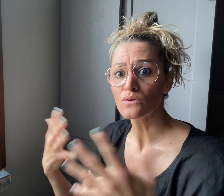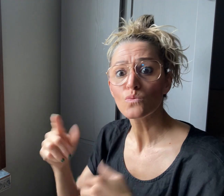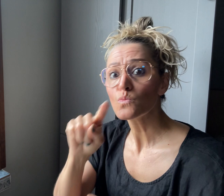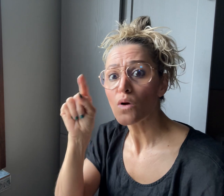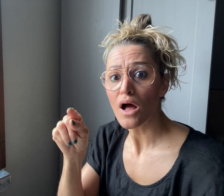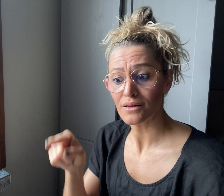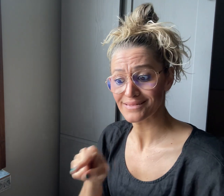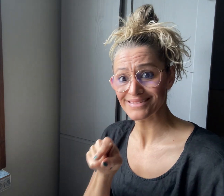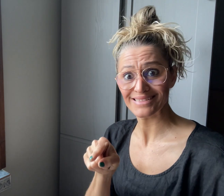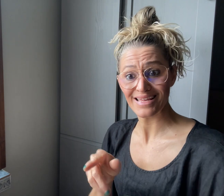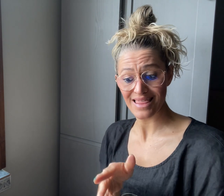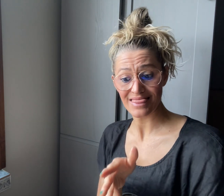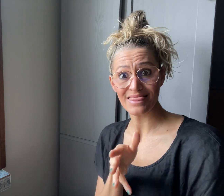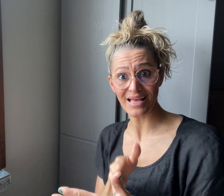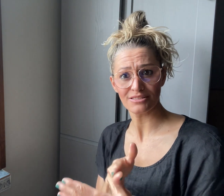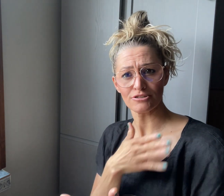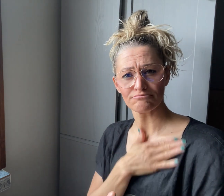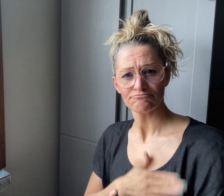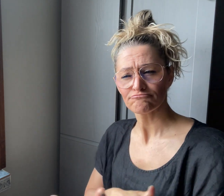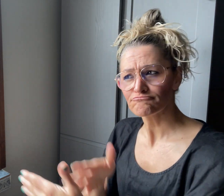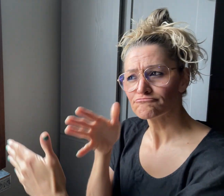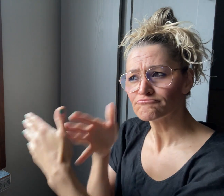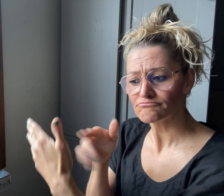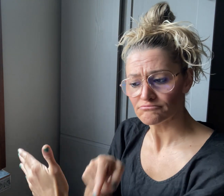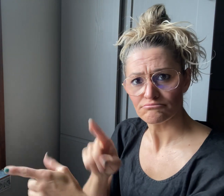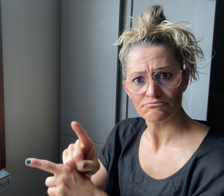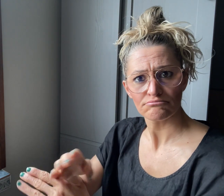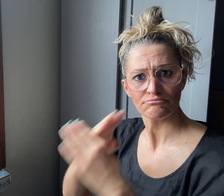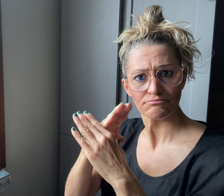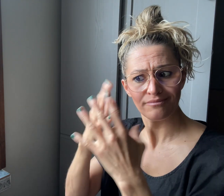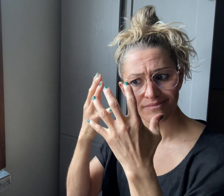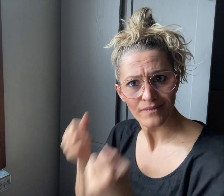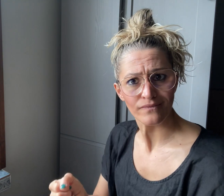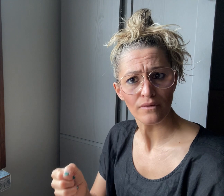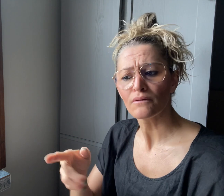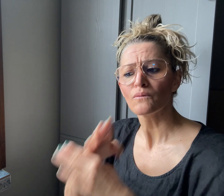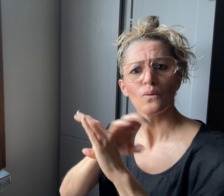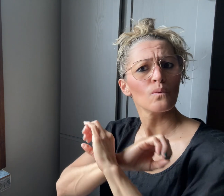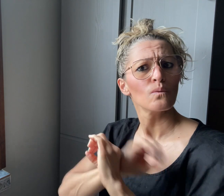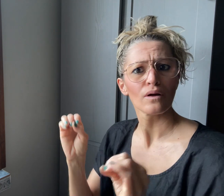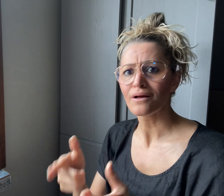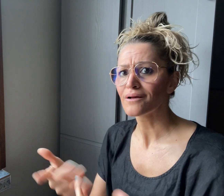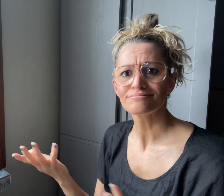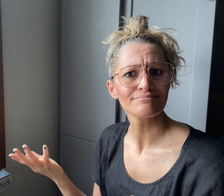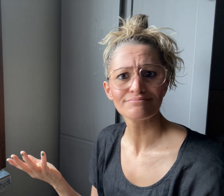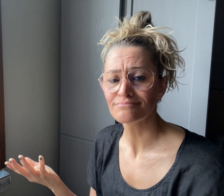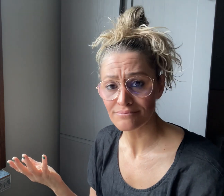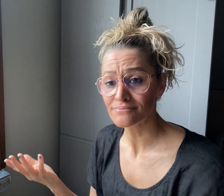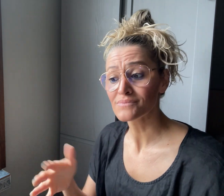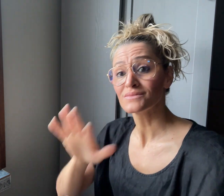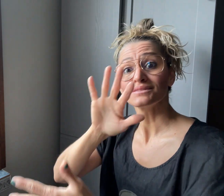be accurately tested because a barrier-free test cannot